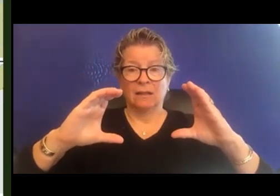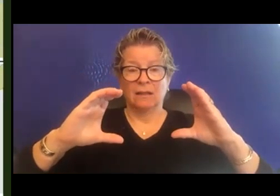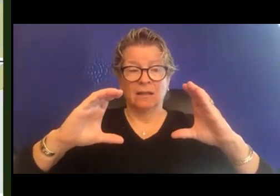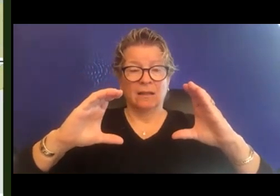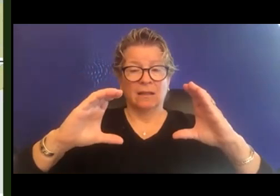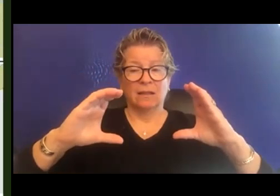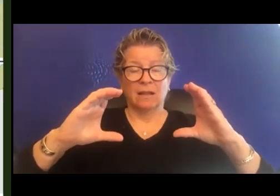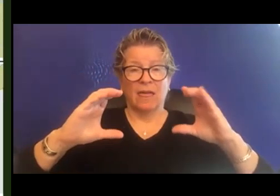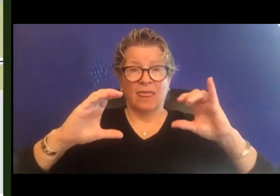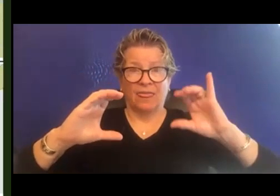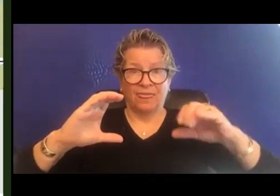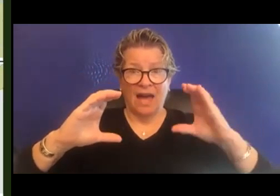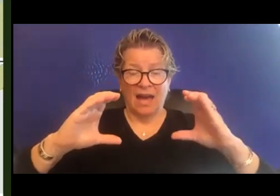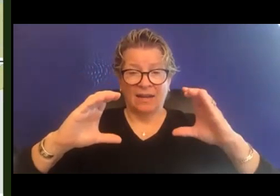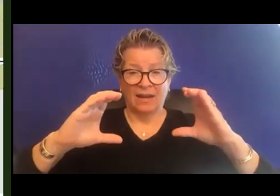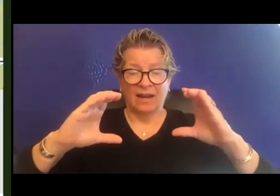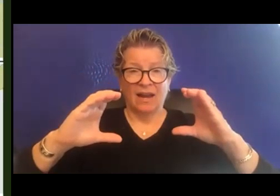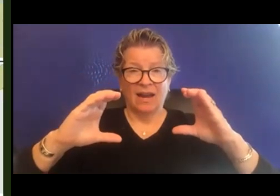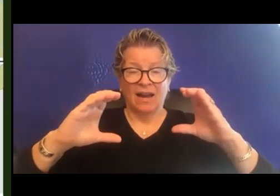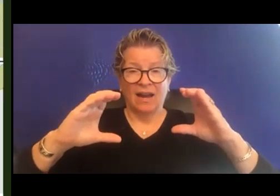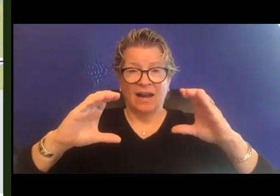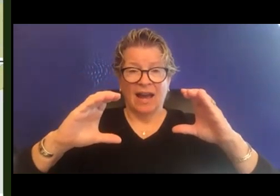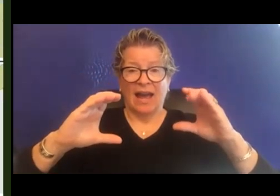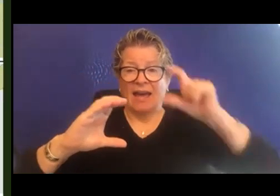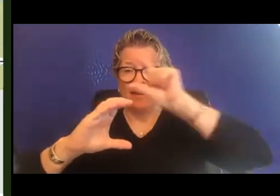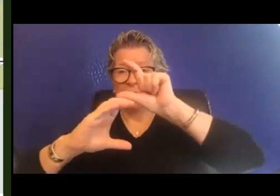outside diameter of the hole that's cut by the tunnel boring